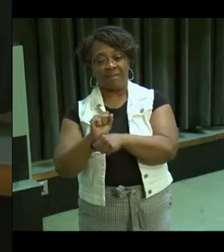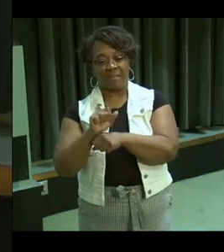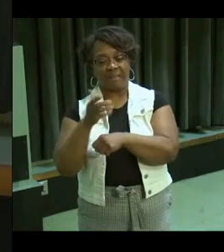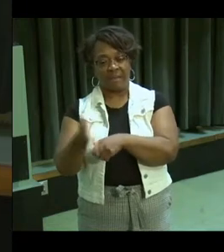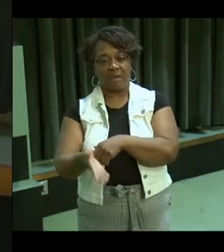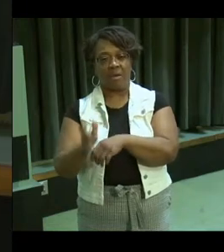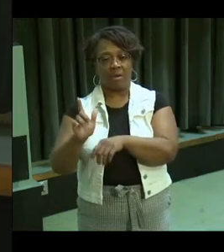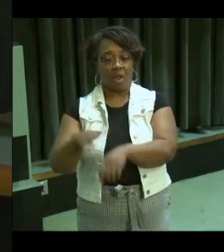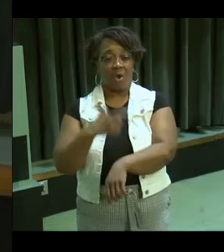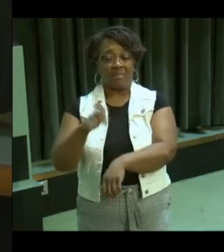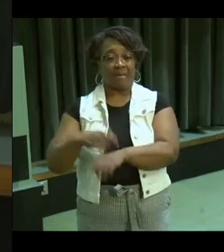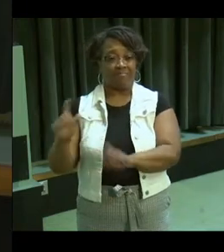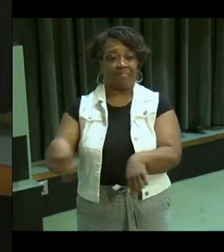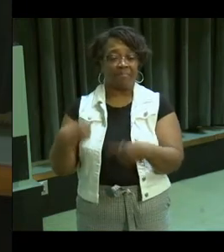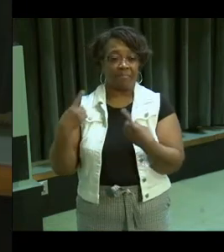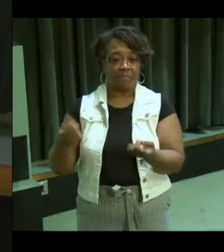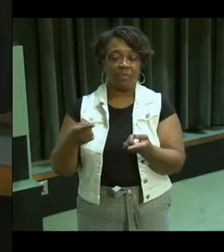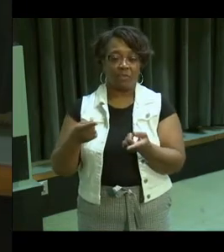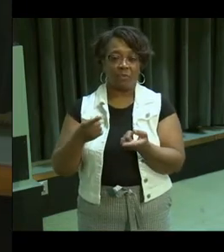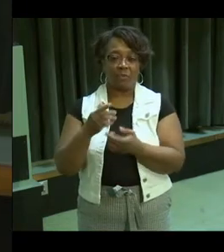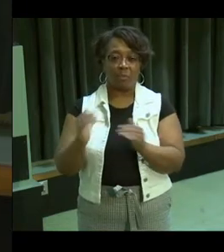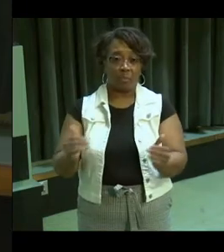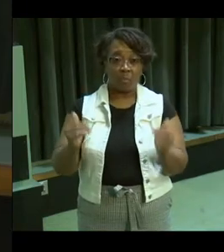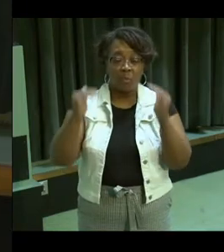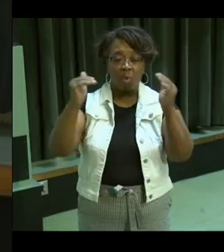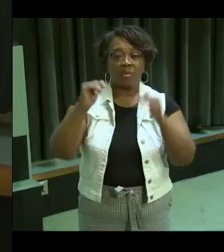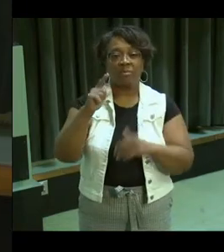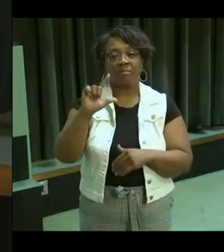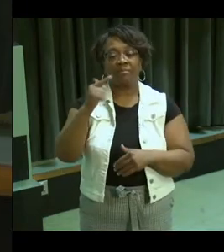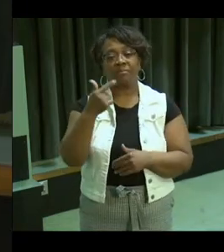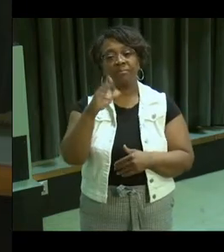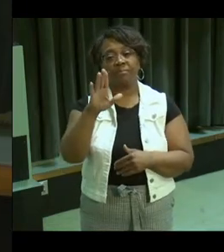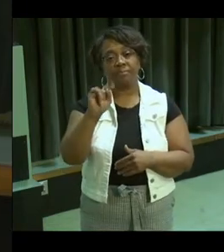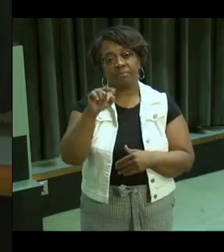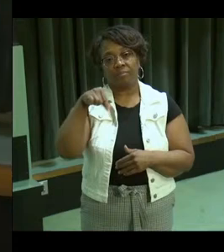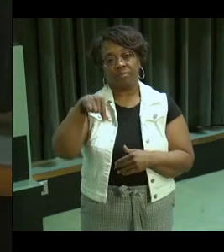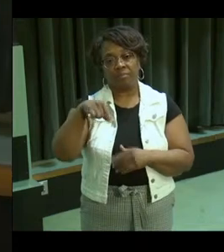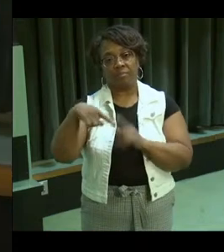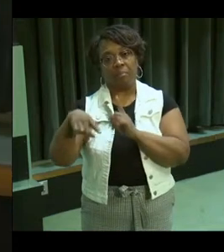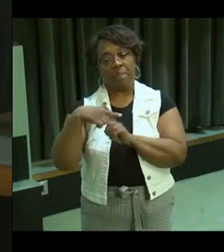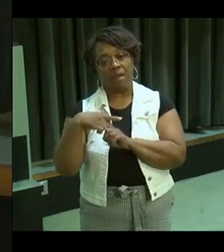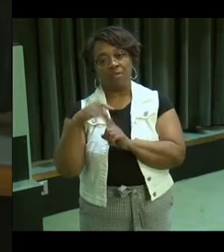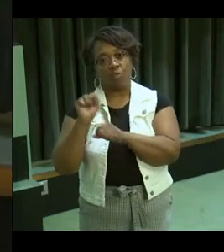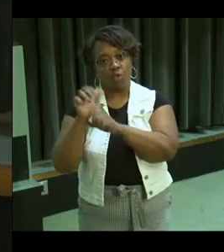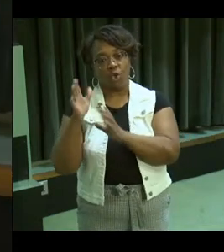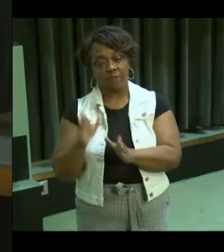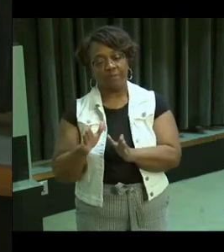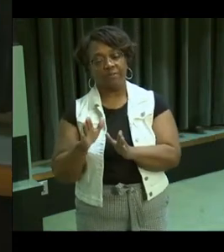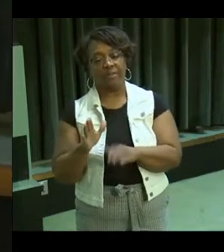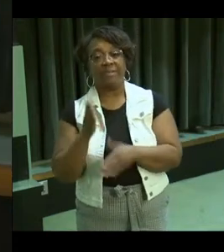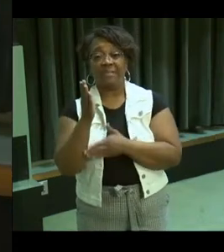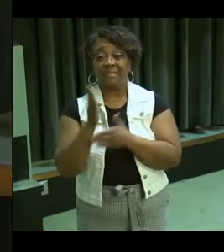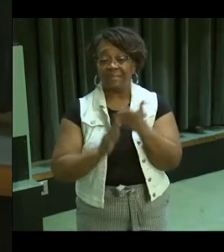long time to promote LGBTQ plus